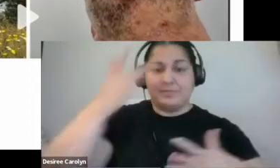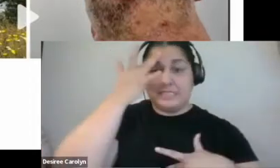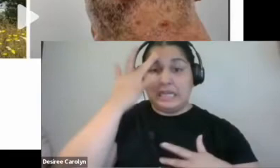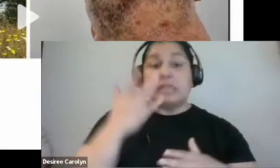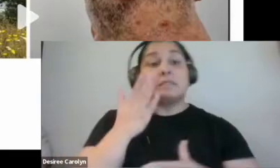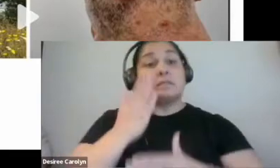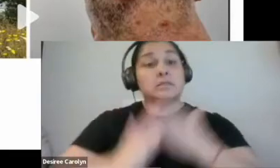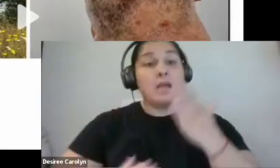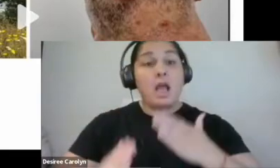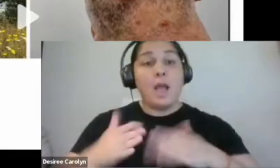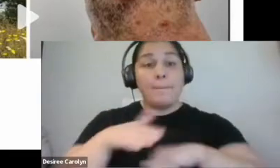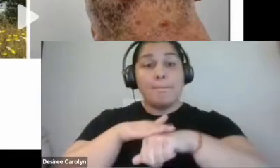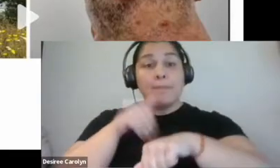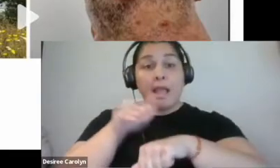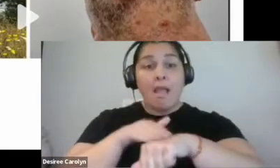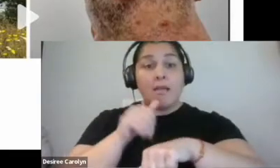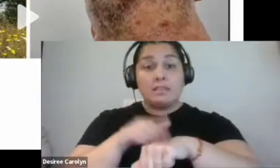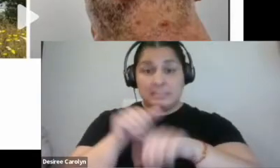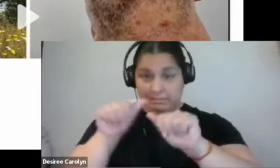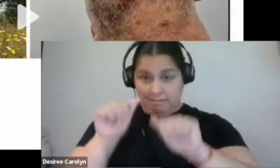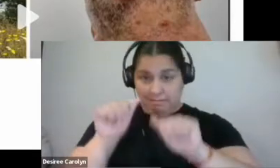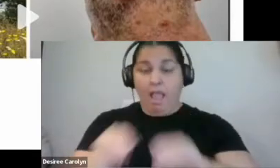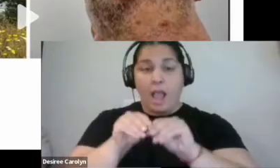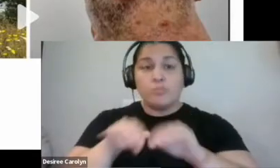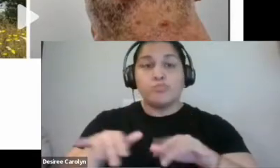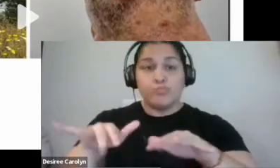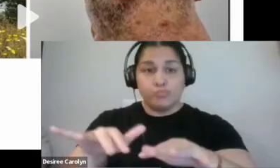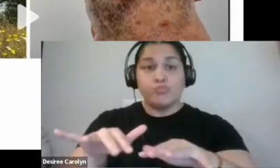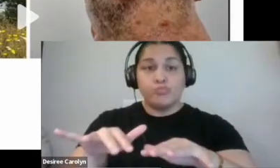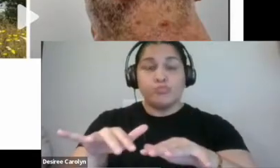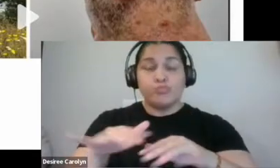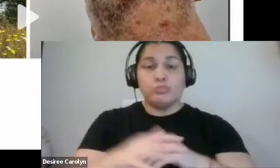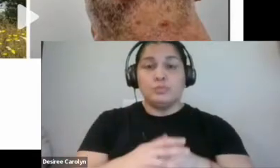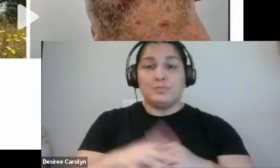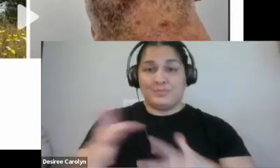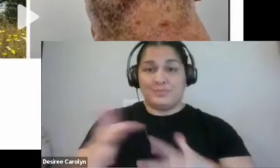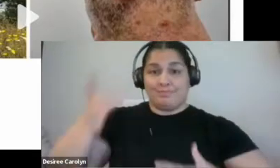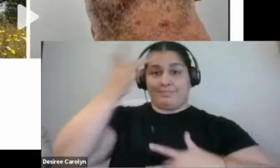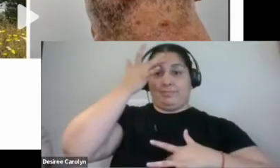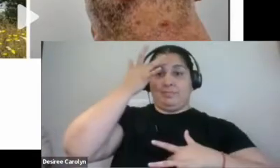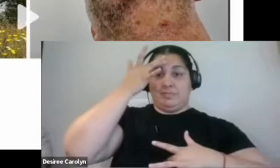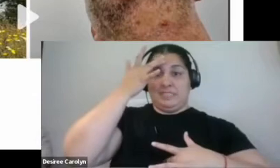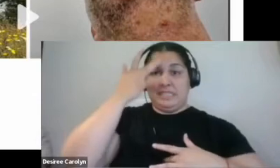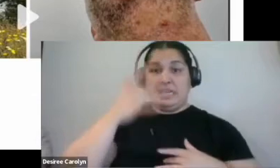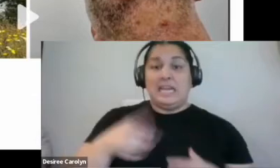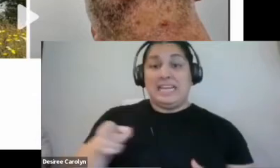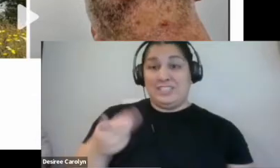So there is a case where a dog that had two owners both who had MPOX